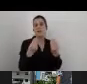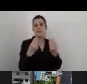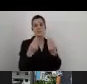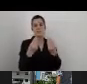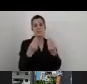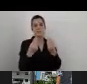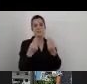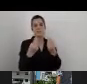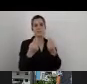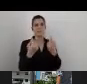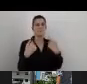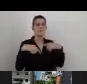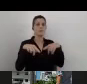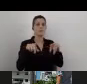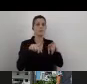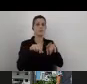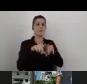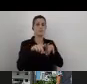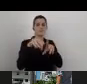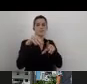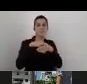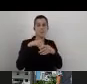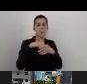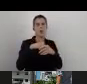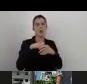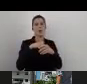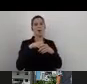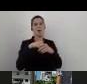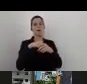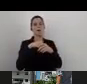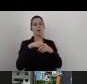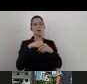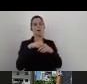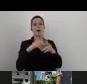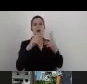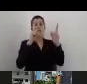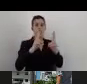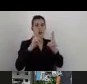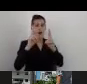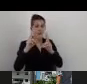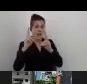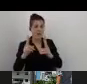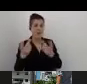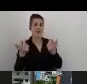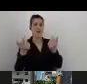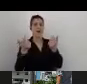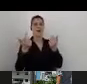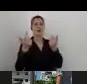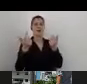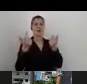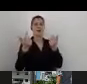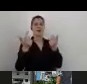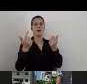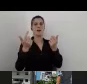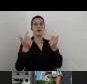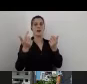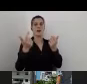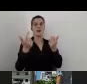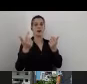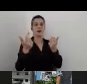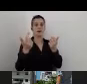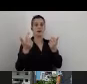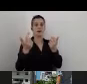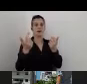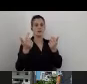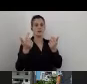content, parkings, all the items that we .